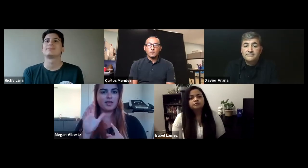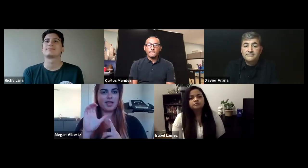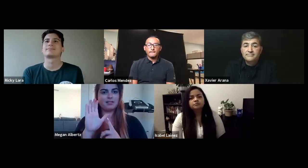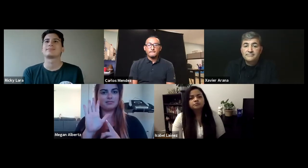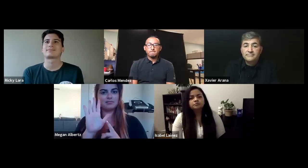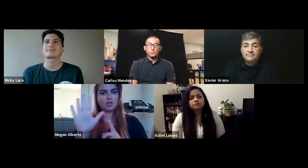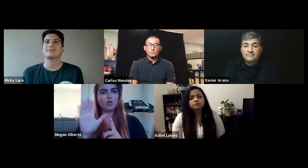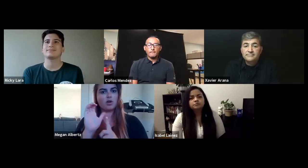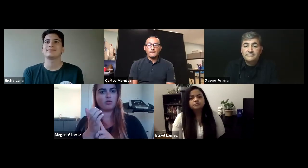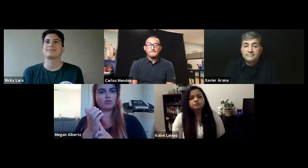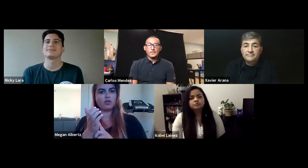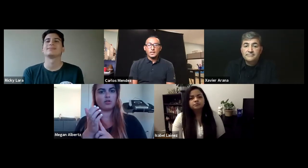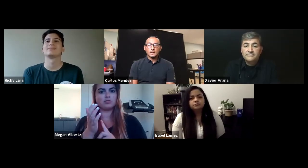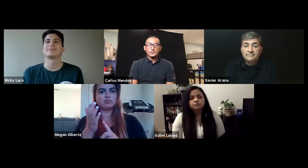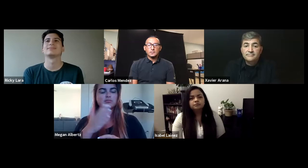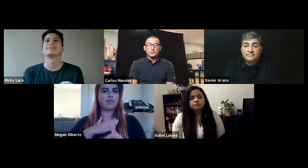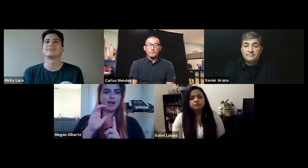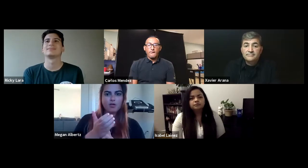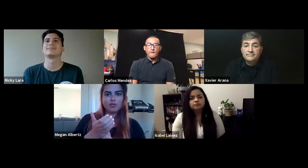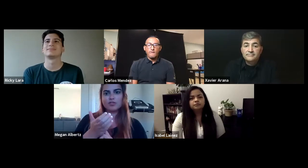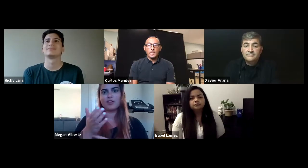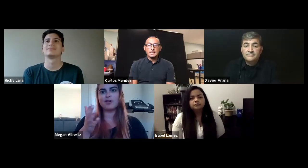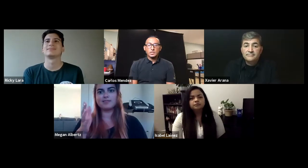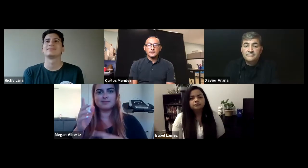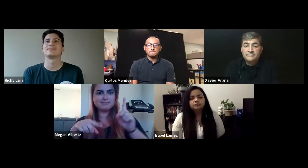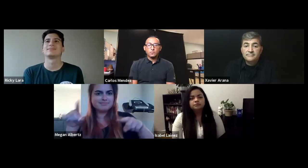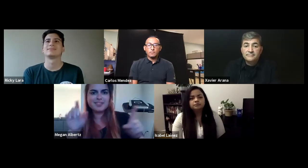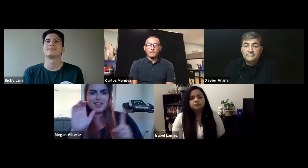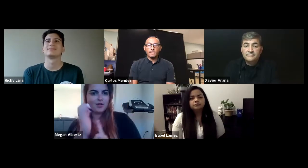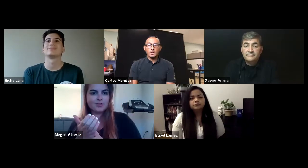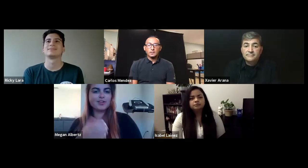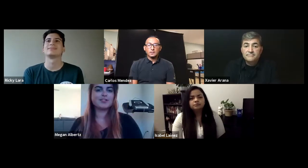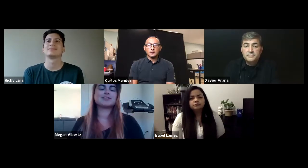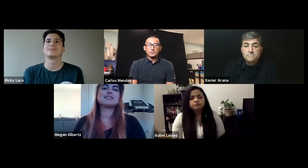that help people understand their culture, my culture.